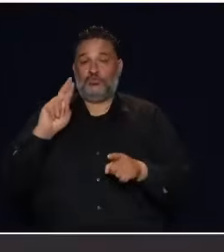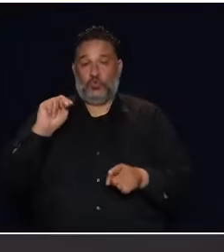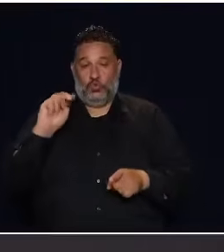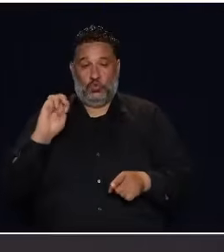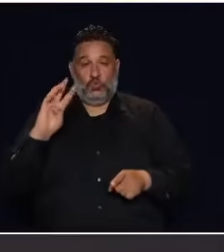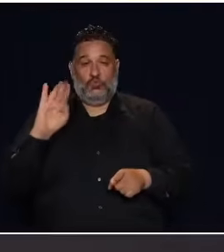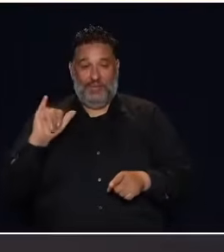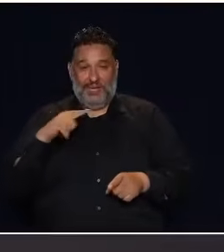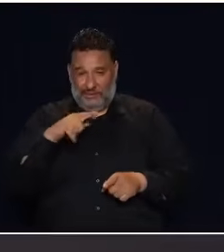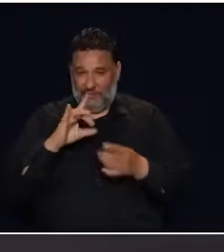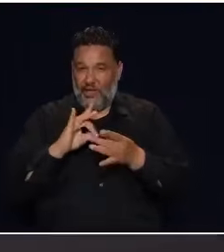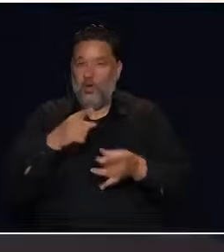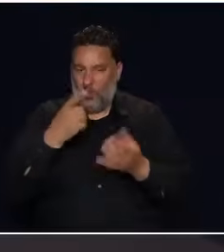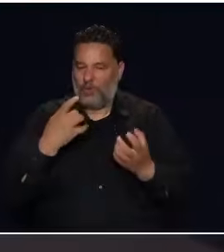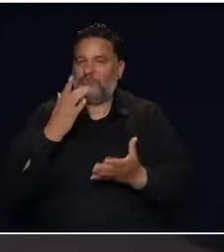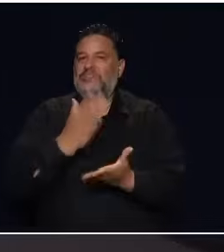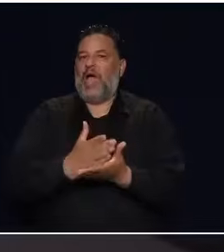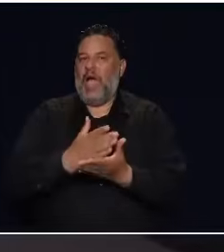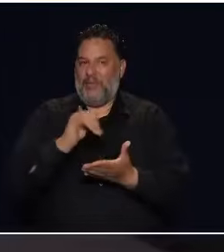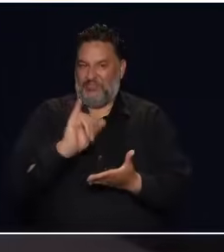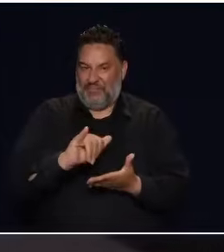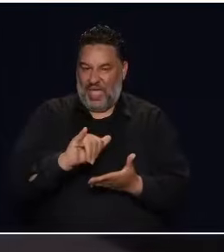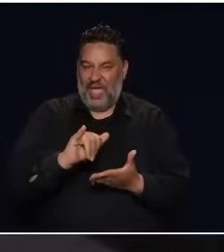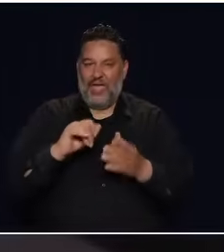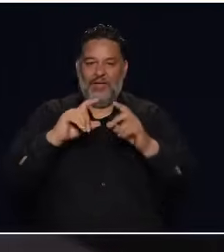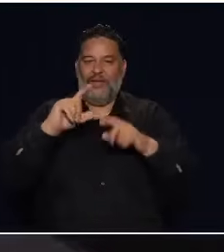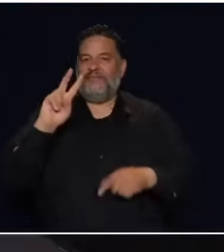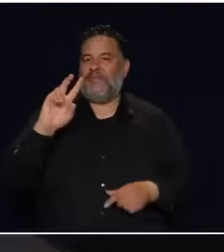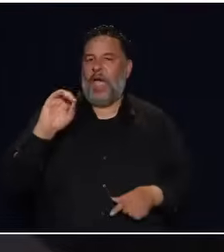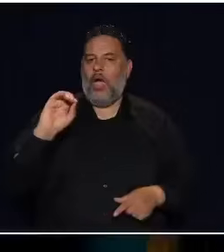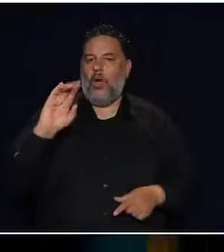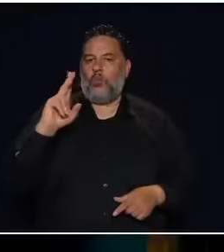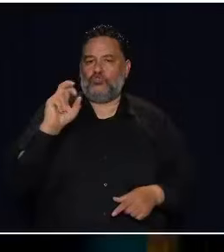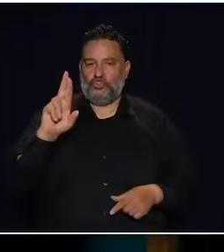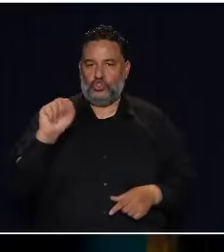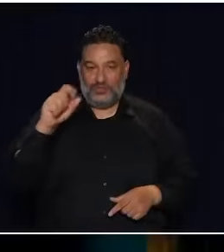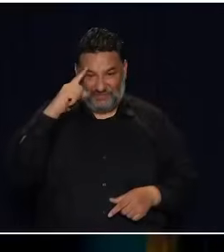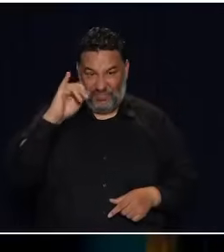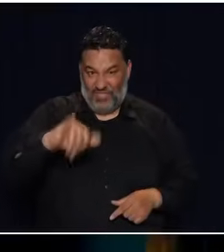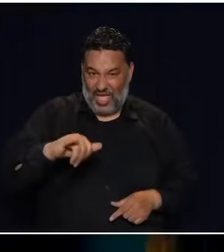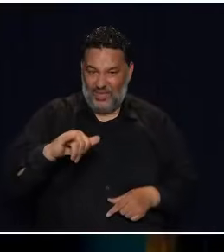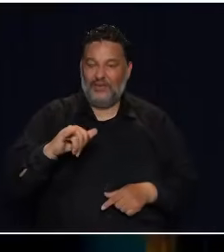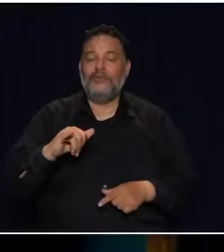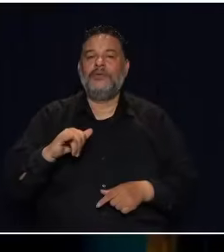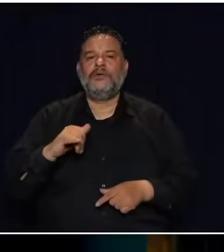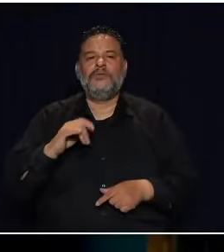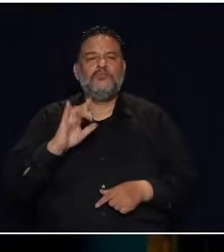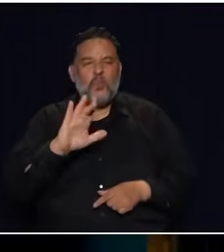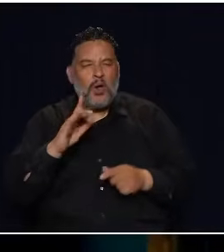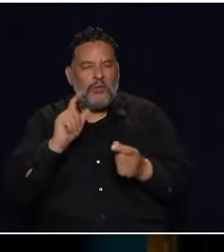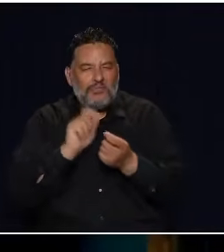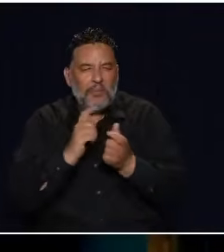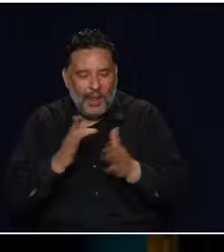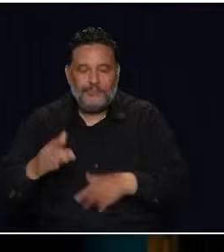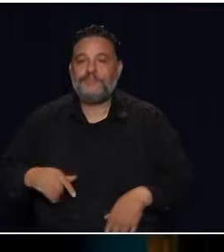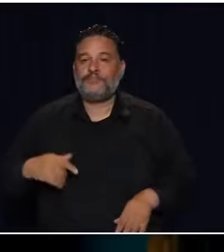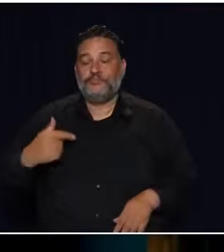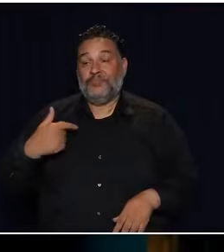UNDER UNIVERSAL ELIGIBILITY. MR. NEWBY, YOU SAID YOU WANTED TO STOP THE EXPANSION OF VOUCHERS.